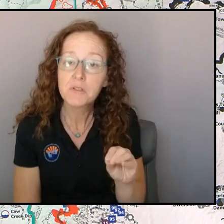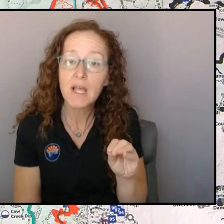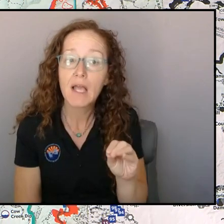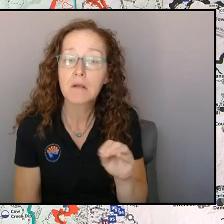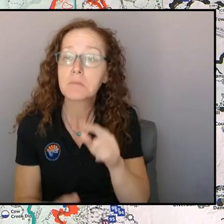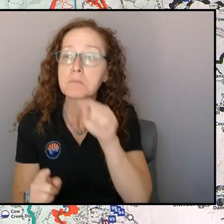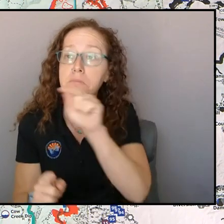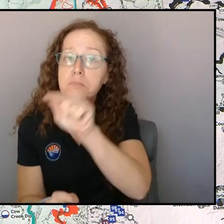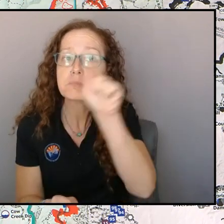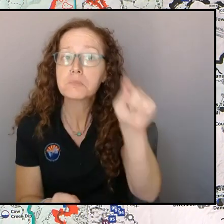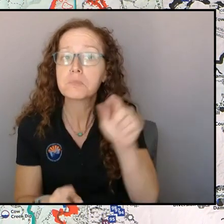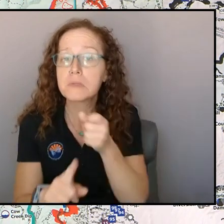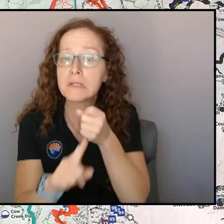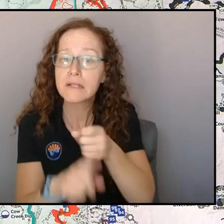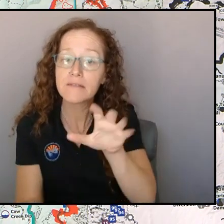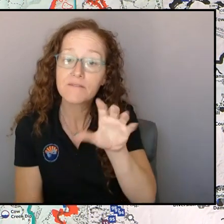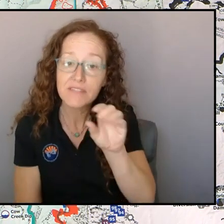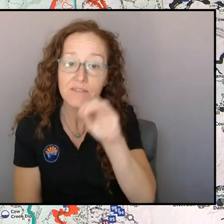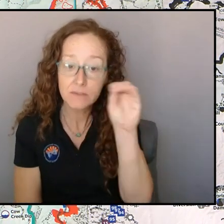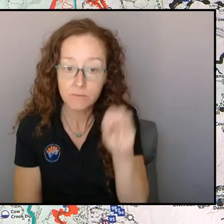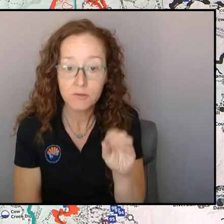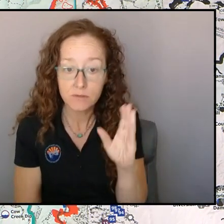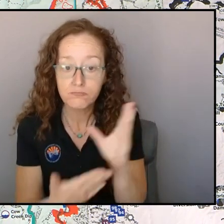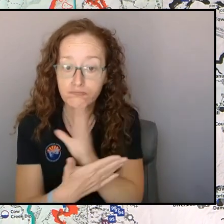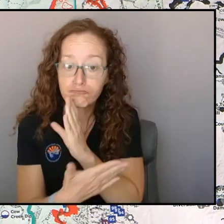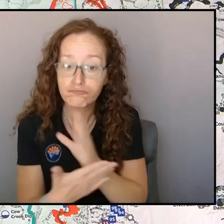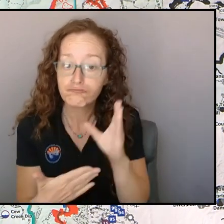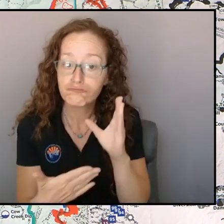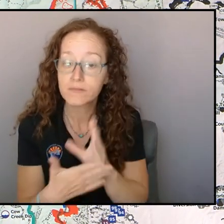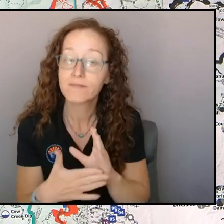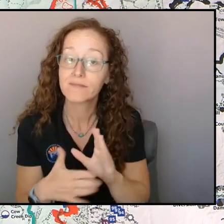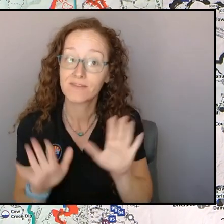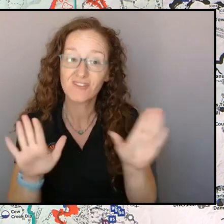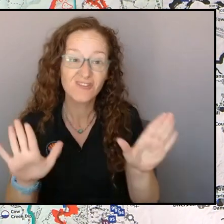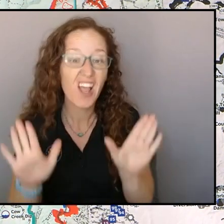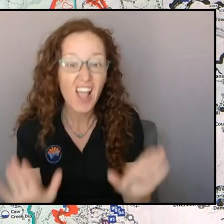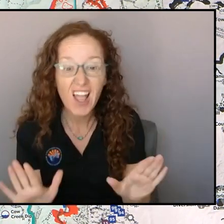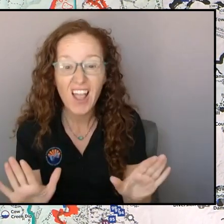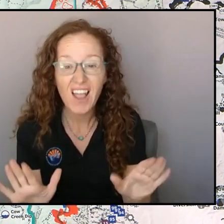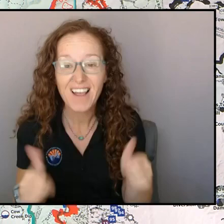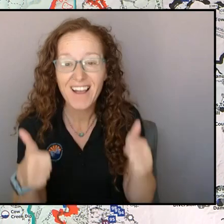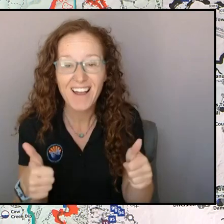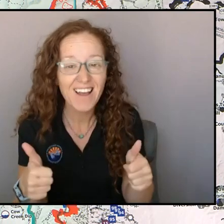Again, that's not super great. 'Great' I like to see is: greater